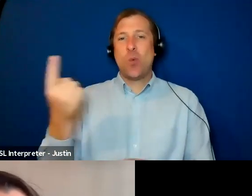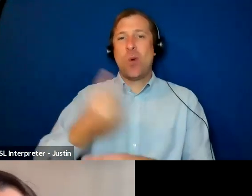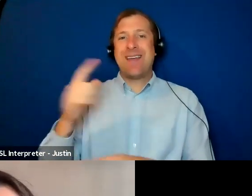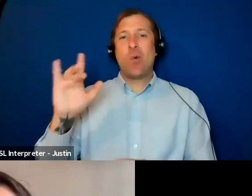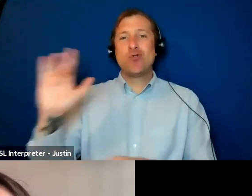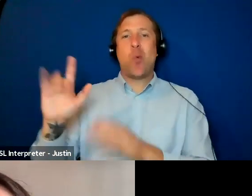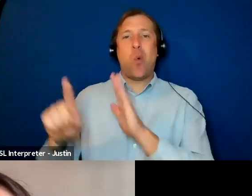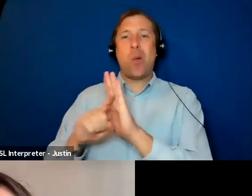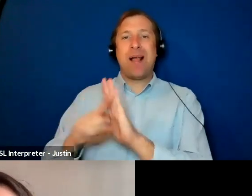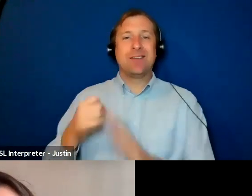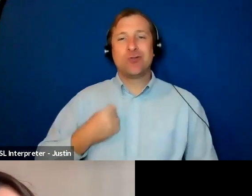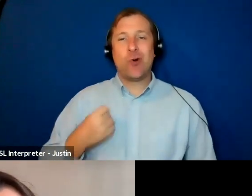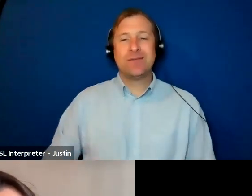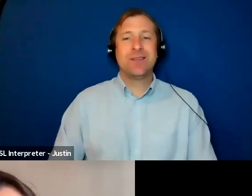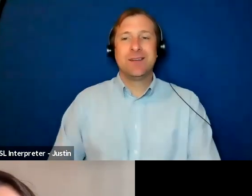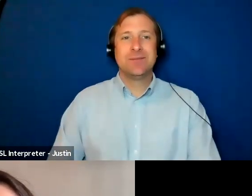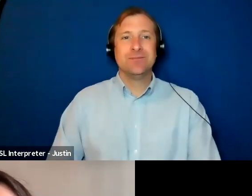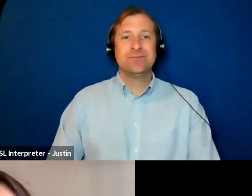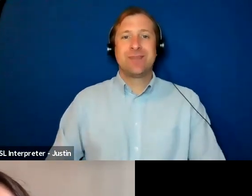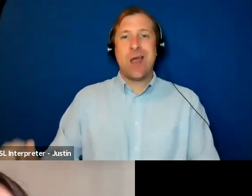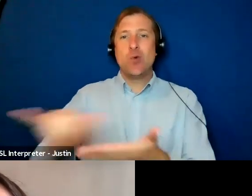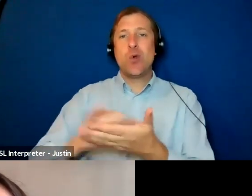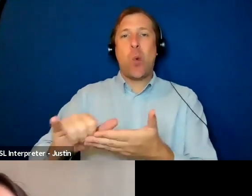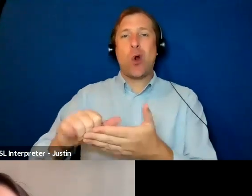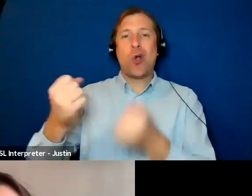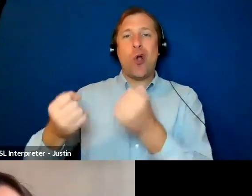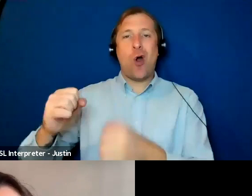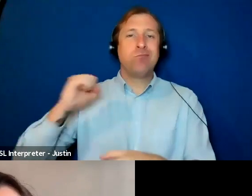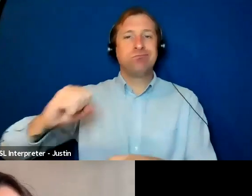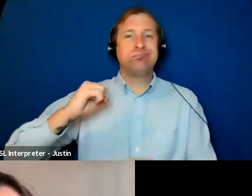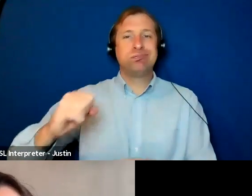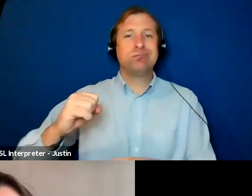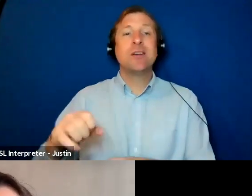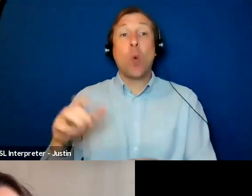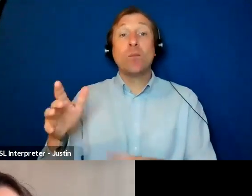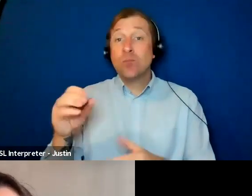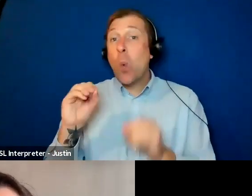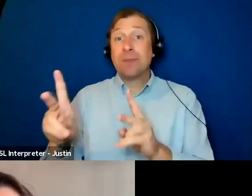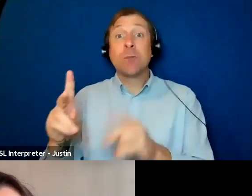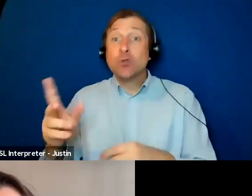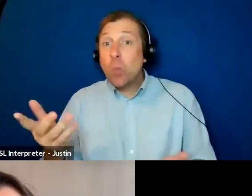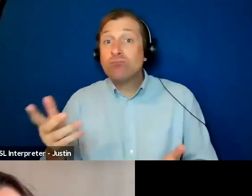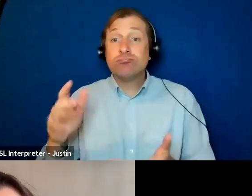and all the rest of it here, and New York car honks. "What is the union doing to lobby officials